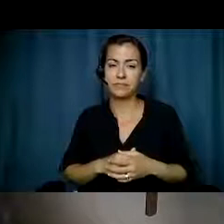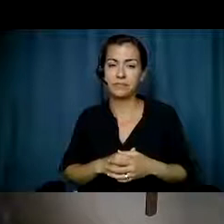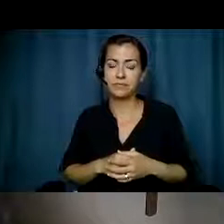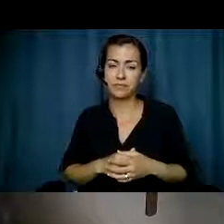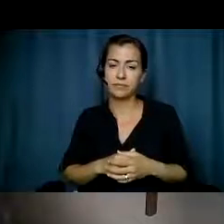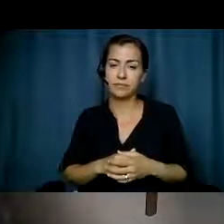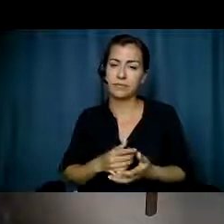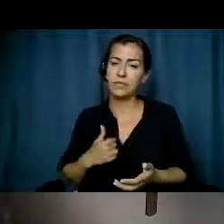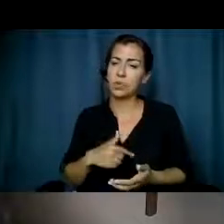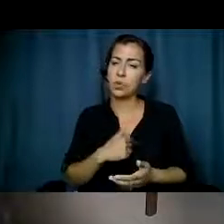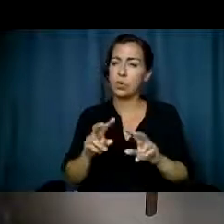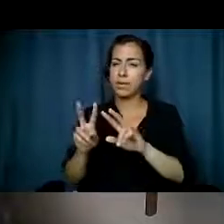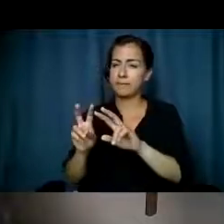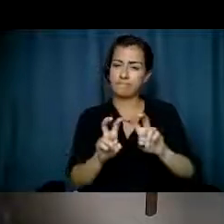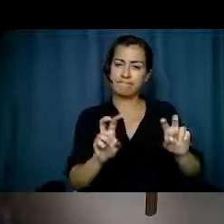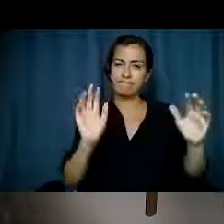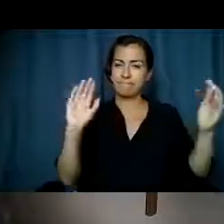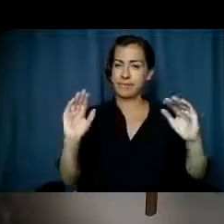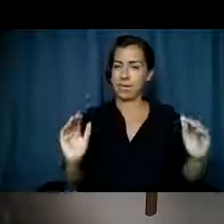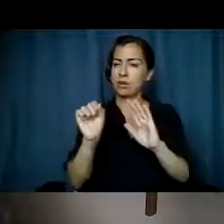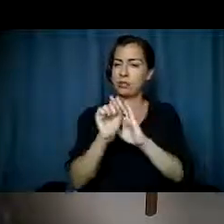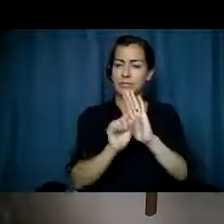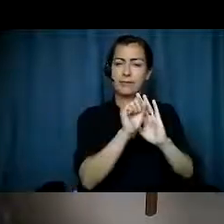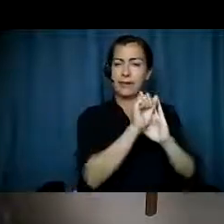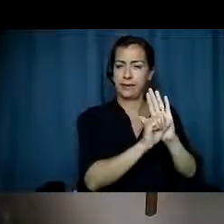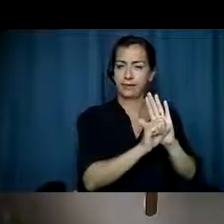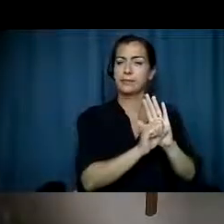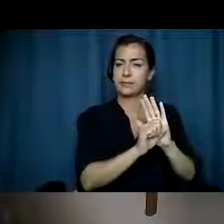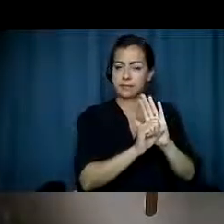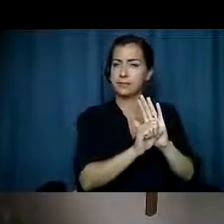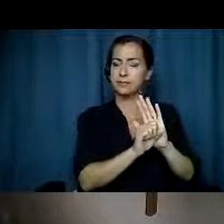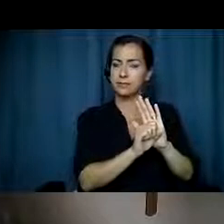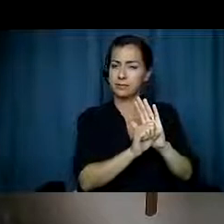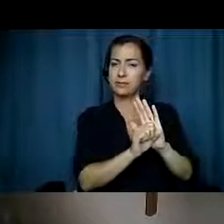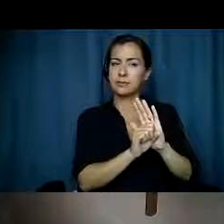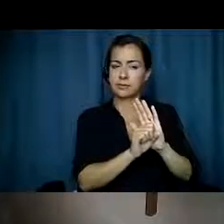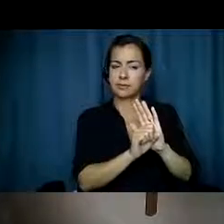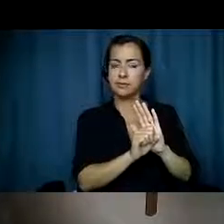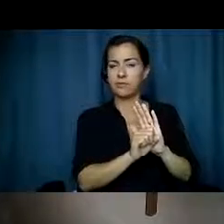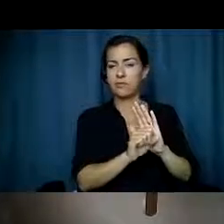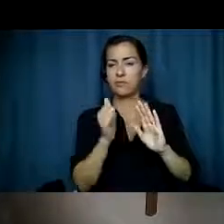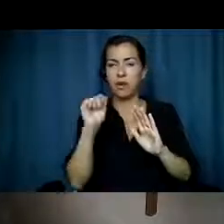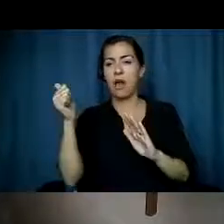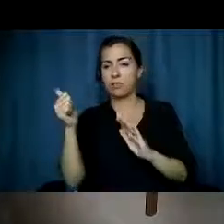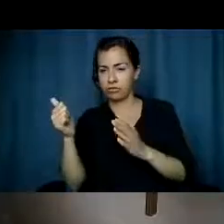can you see it? We're good, okay.